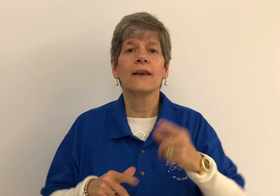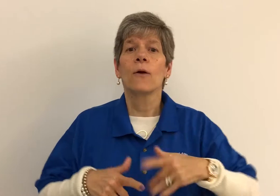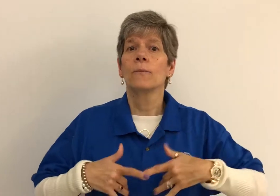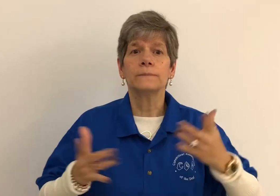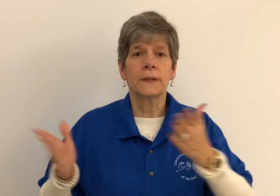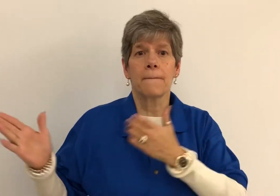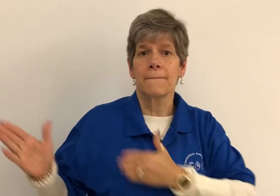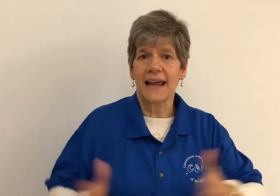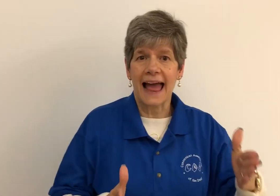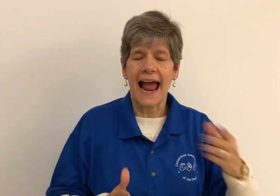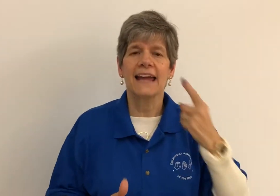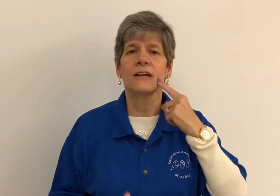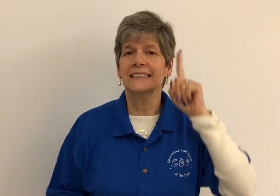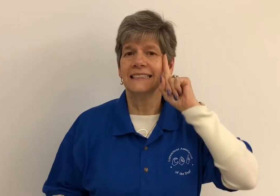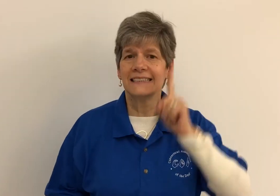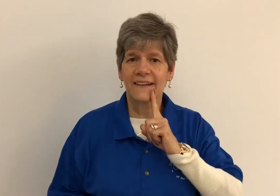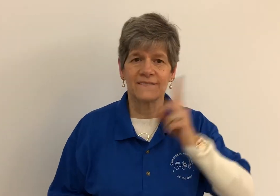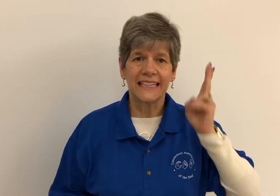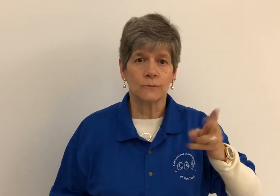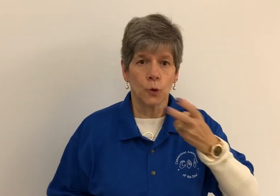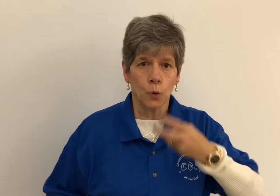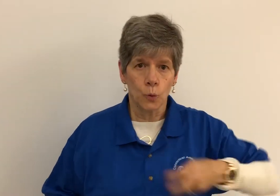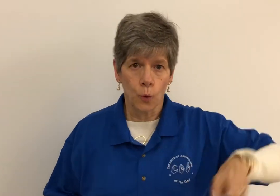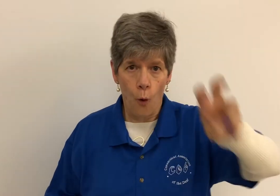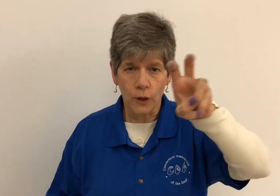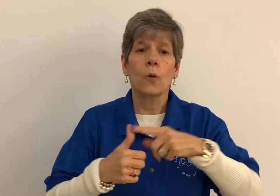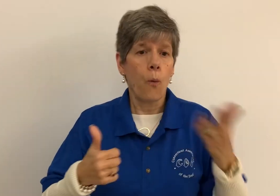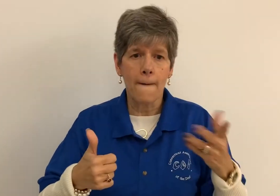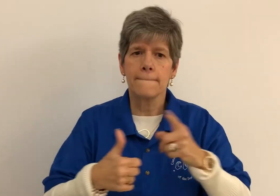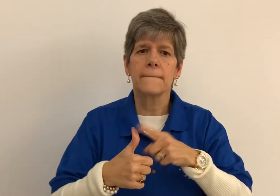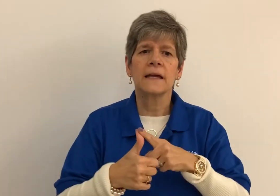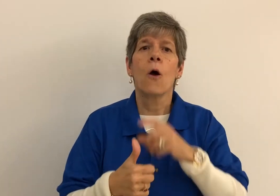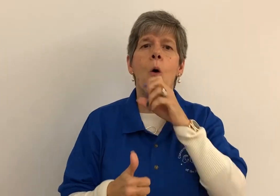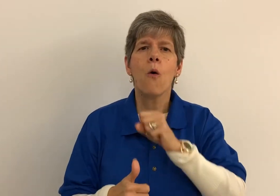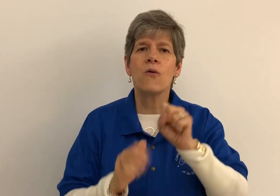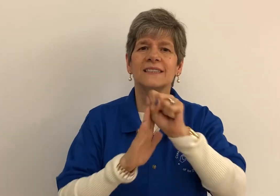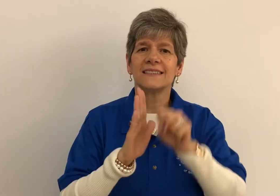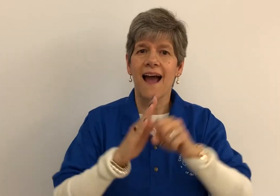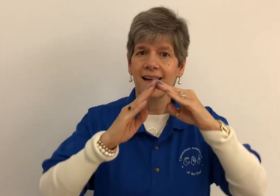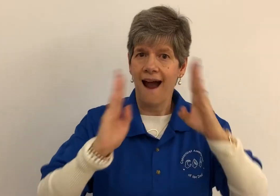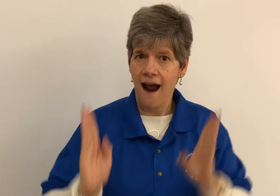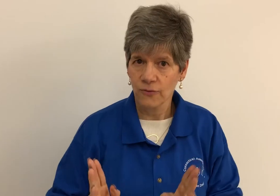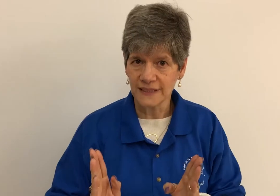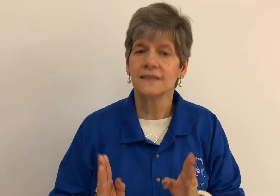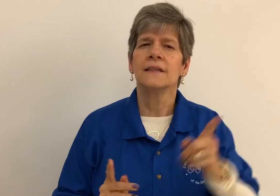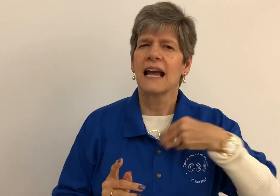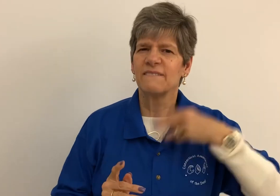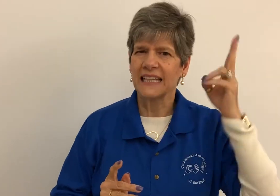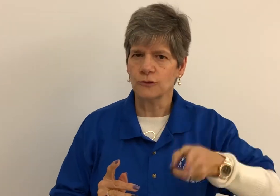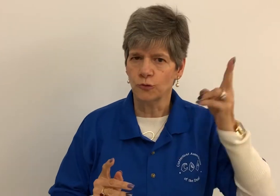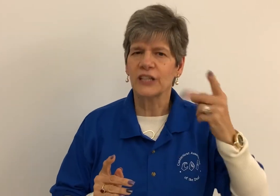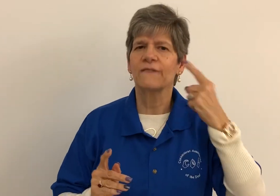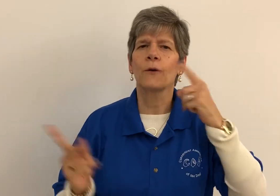So, the plan for the Deaf History tour includes visiting the Old State House, which has history about the signing and creation of